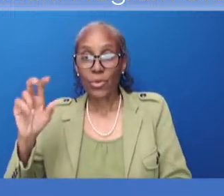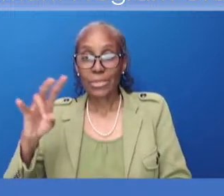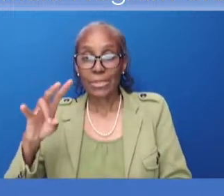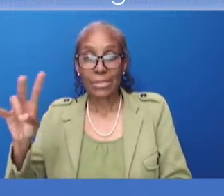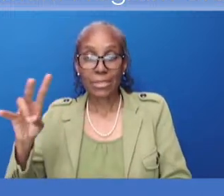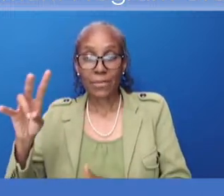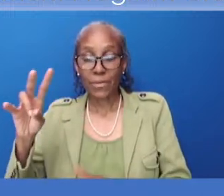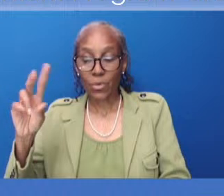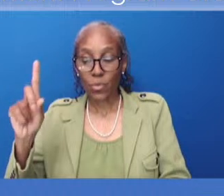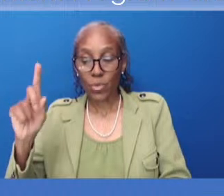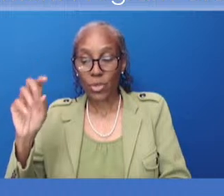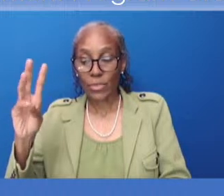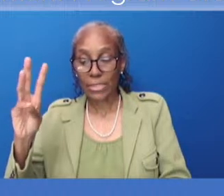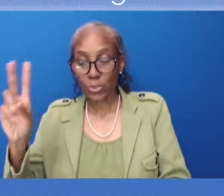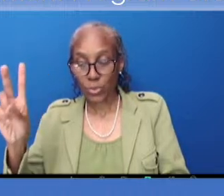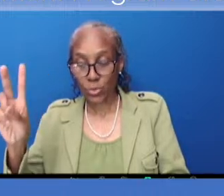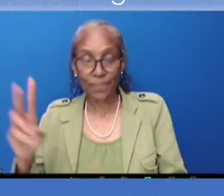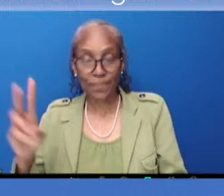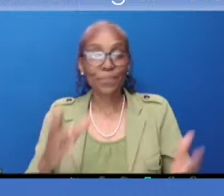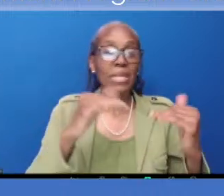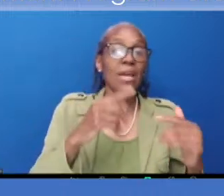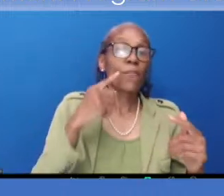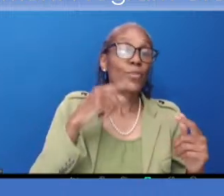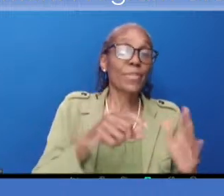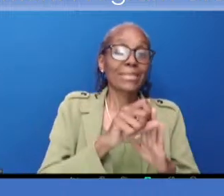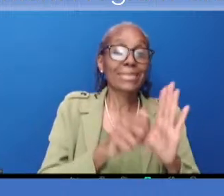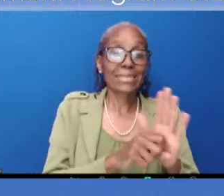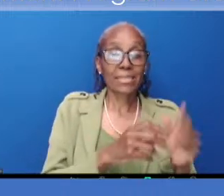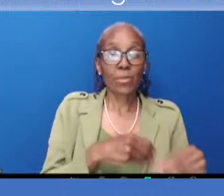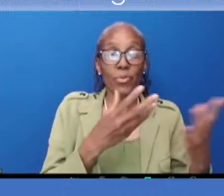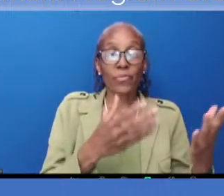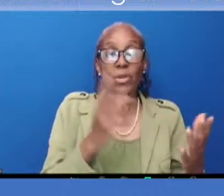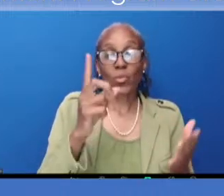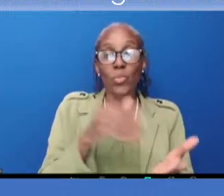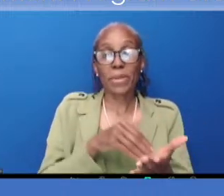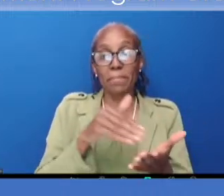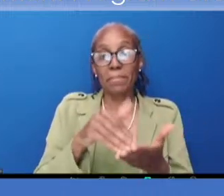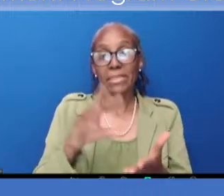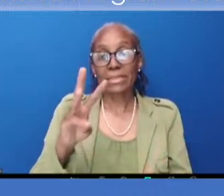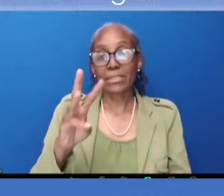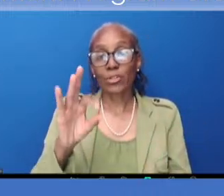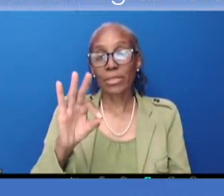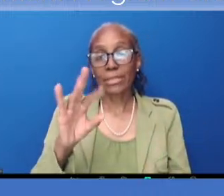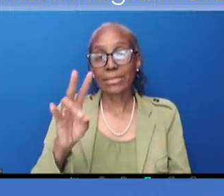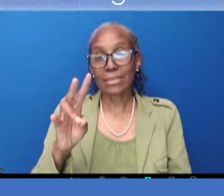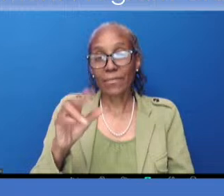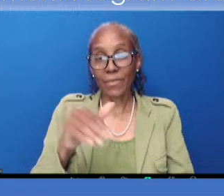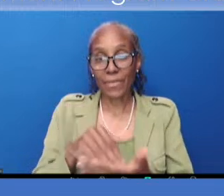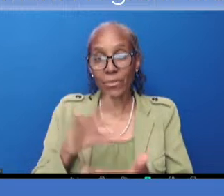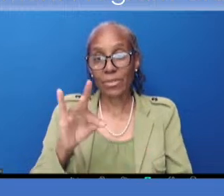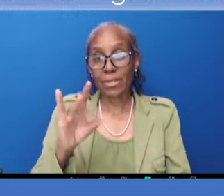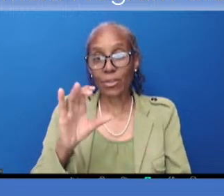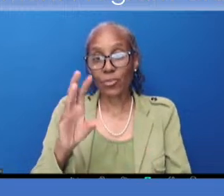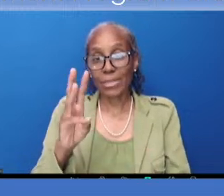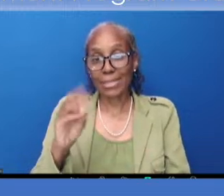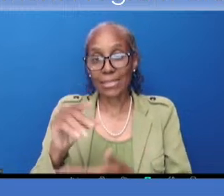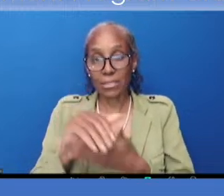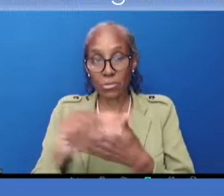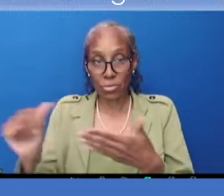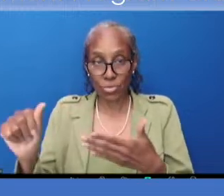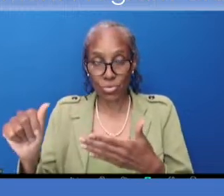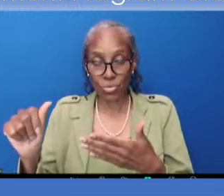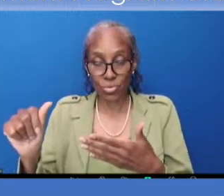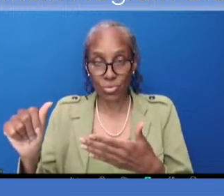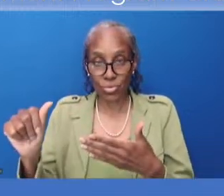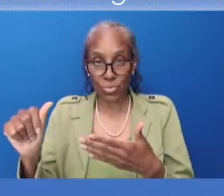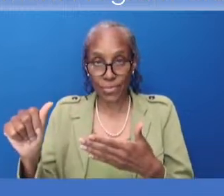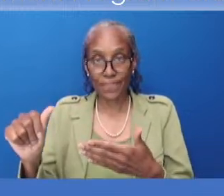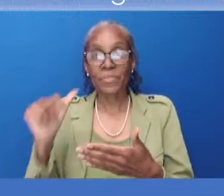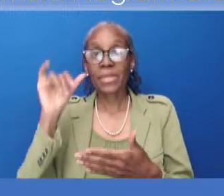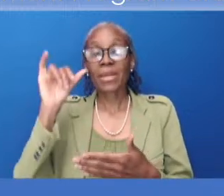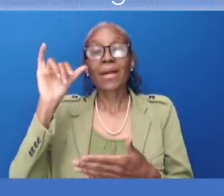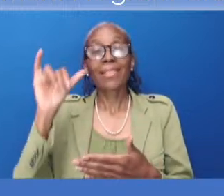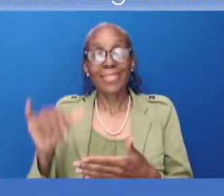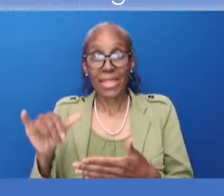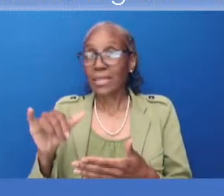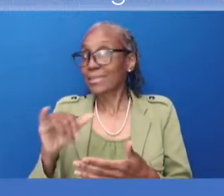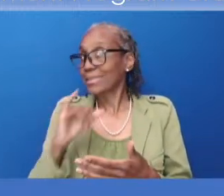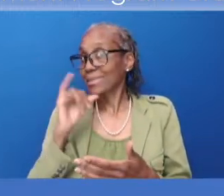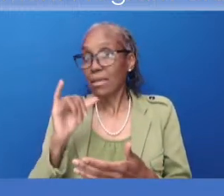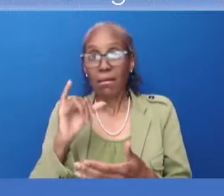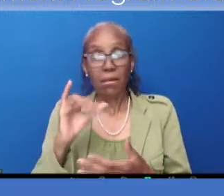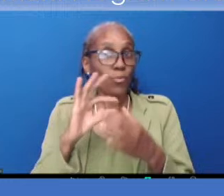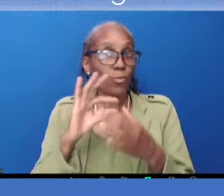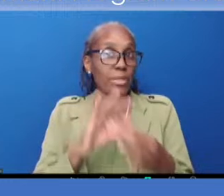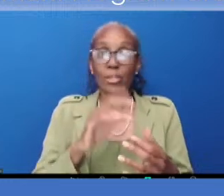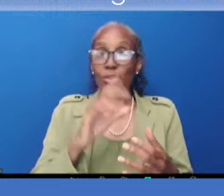TO TAX ROLES FOR A COST OF